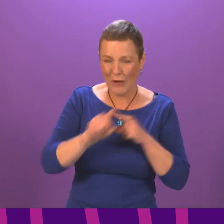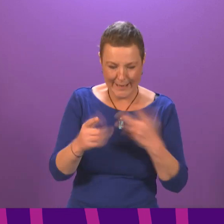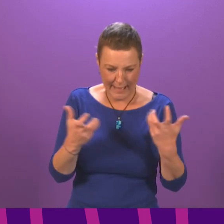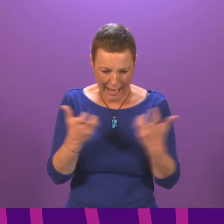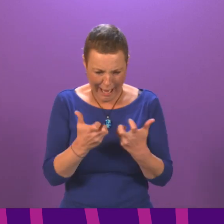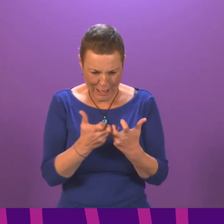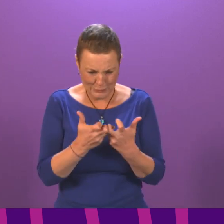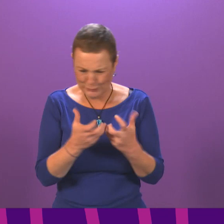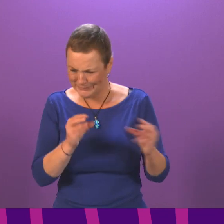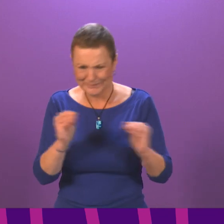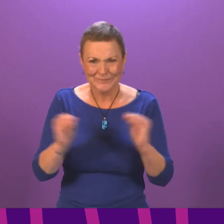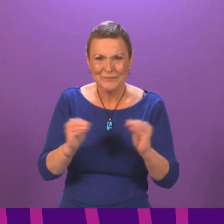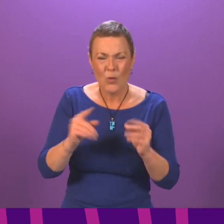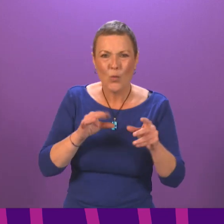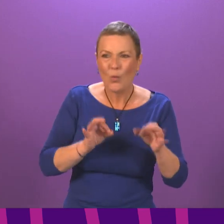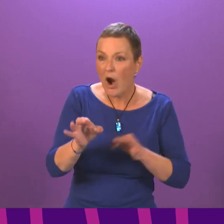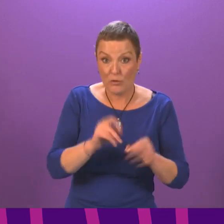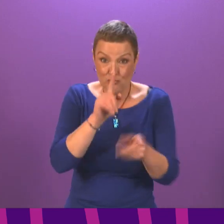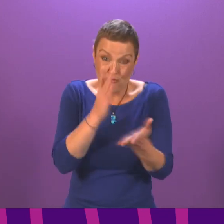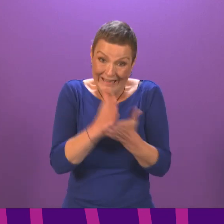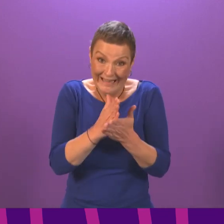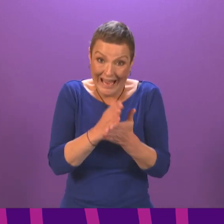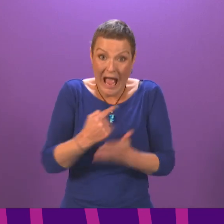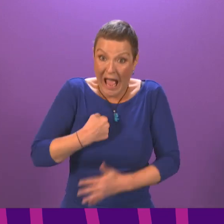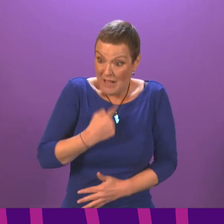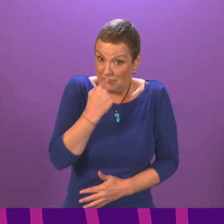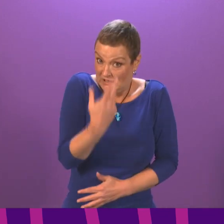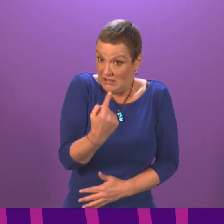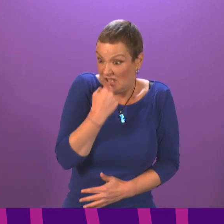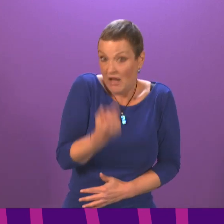the arrangement, particularly when we are trying to persuade people to use flexibilities